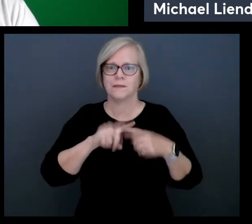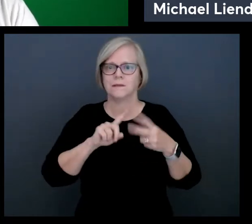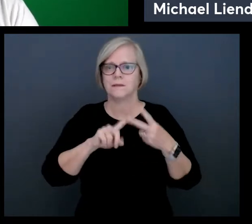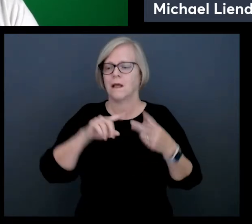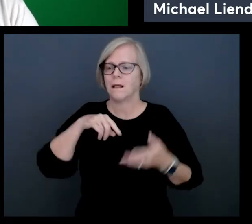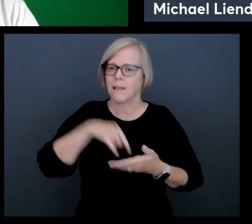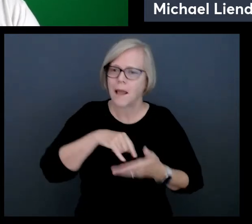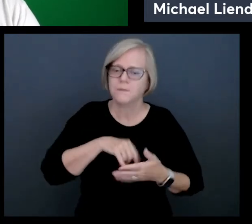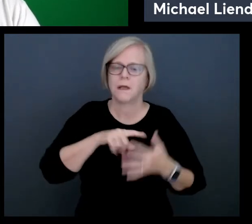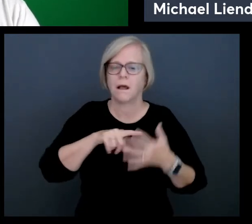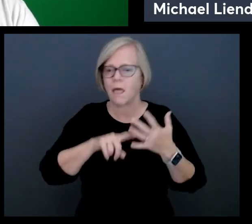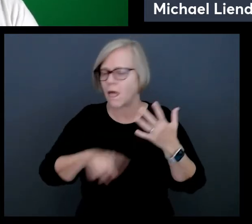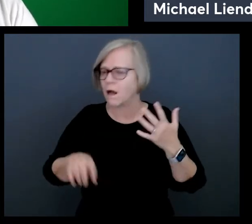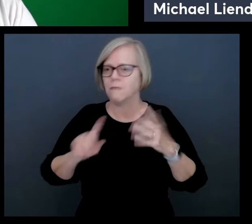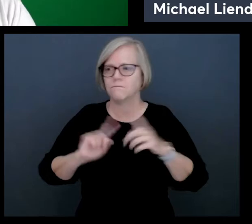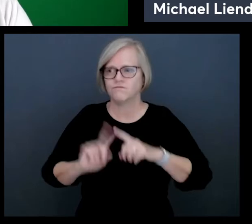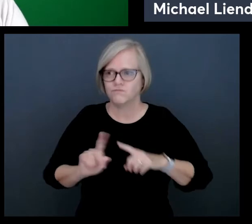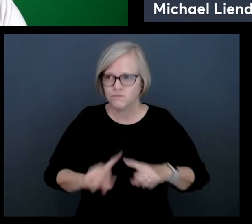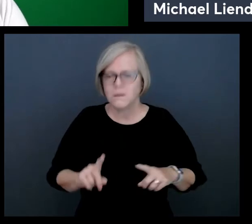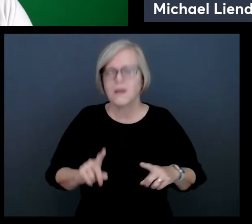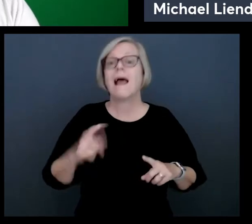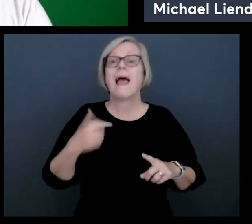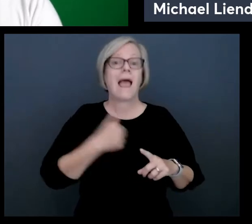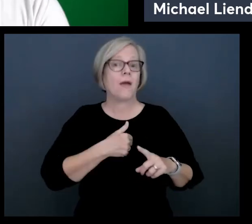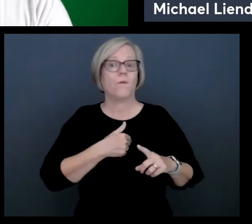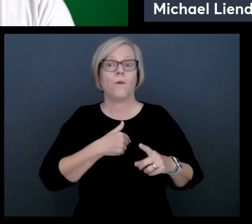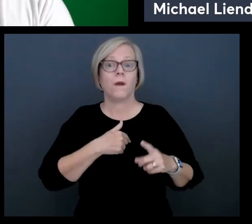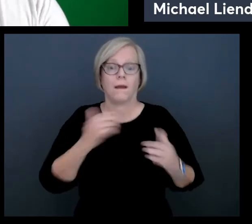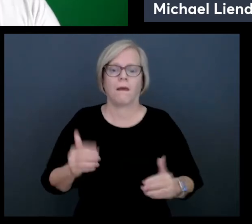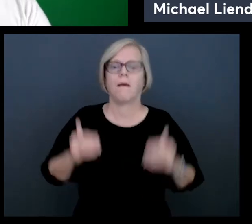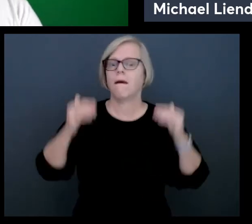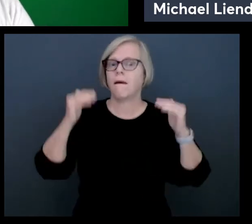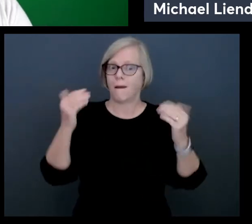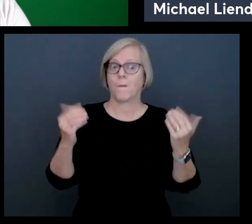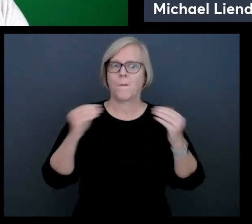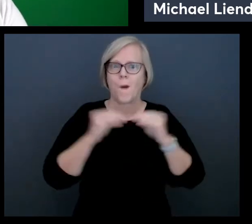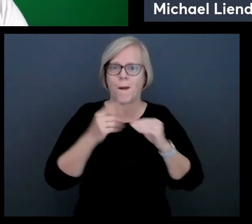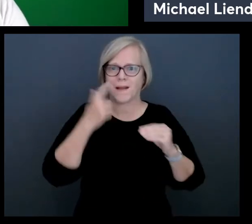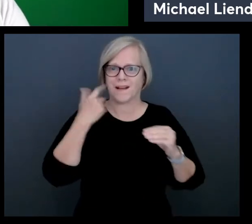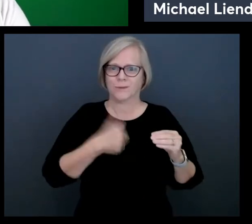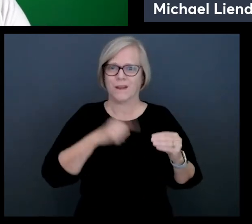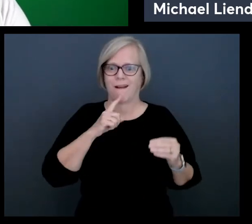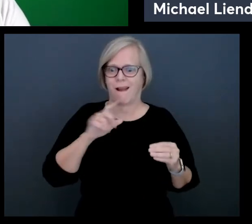such as DynamoDB, Lambda functions, et cetera. And we take it to the next level